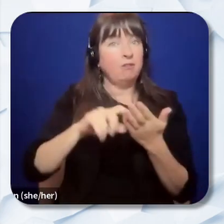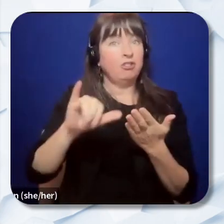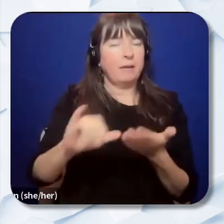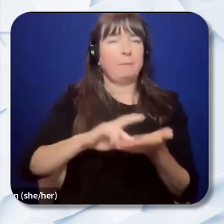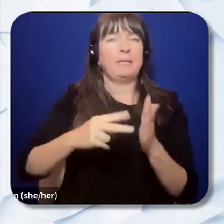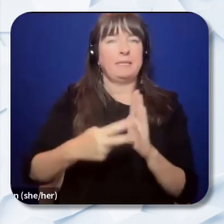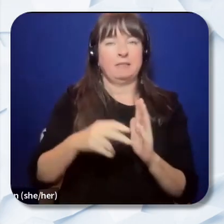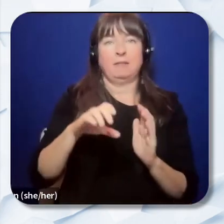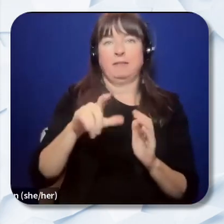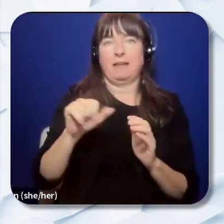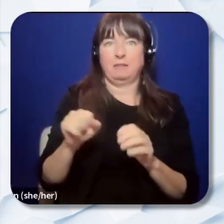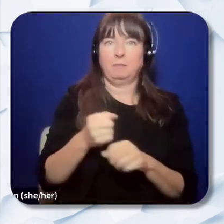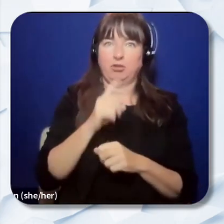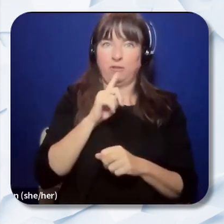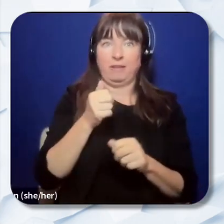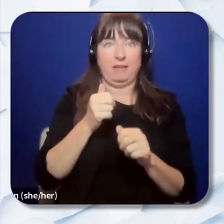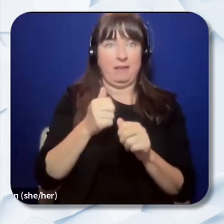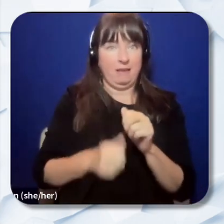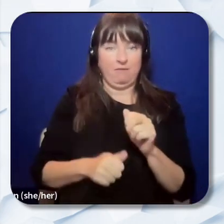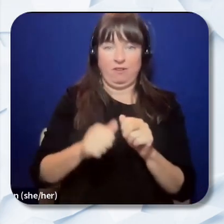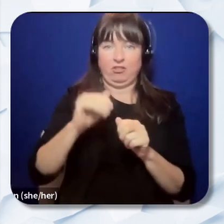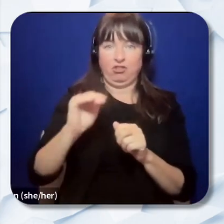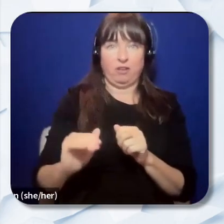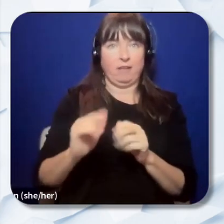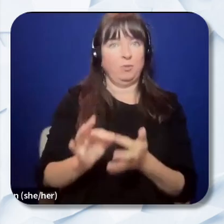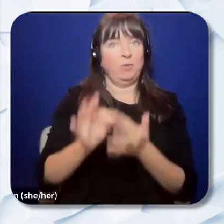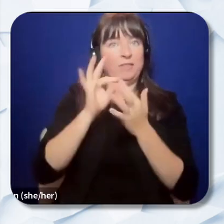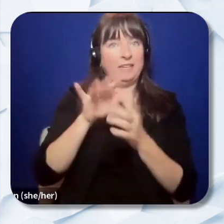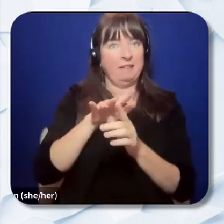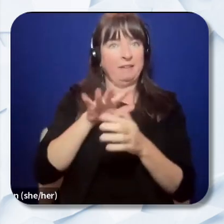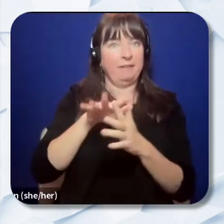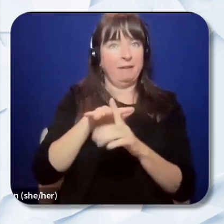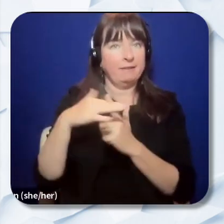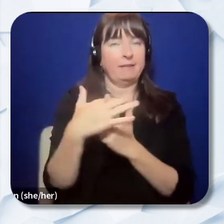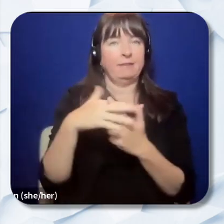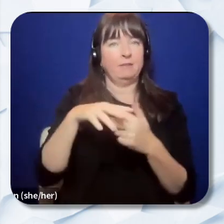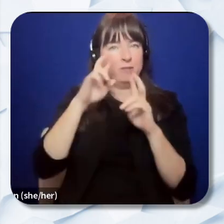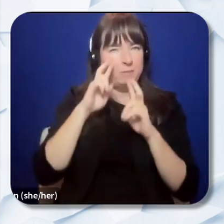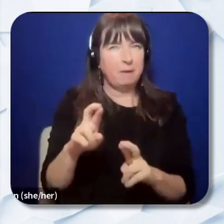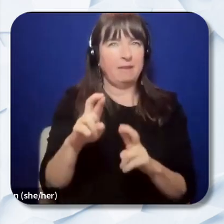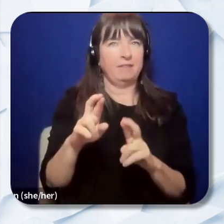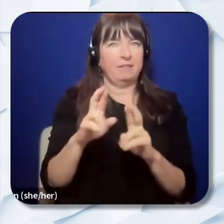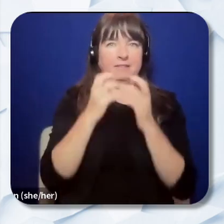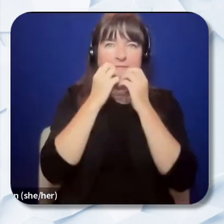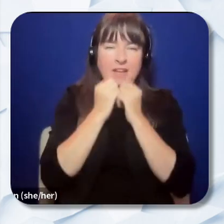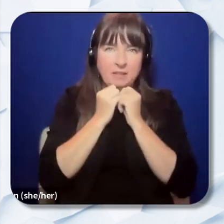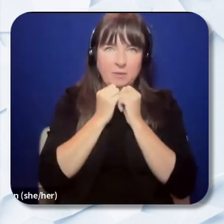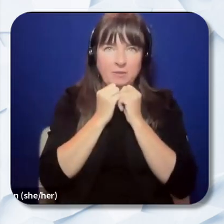that every child's unique context is expected respected and valued. CLASS